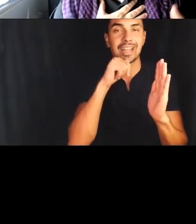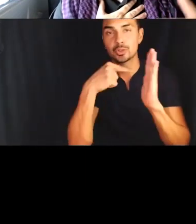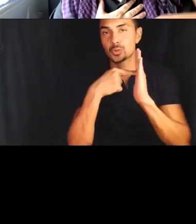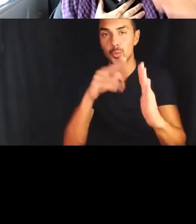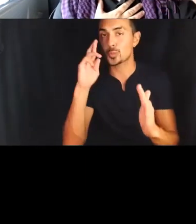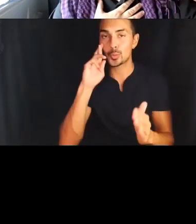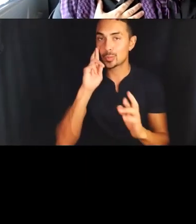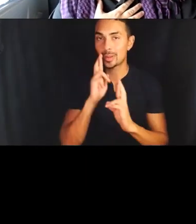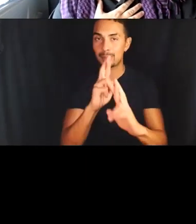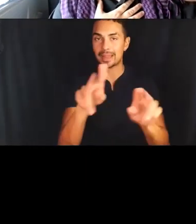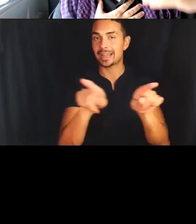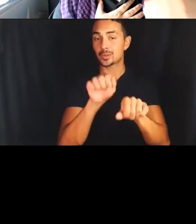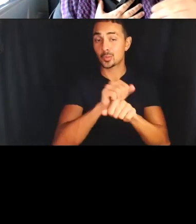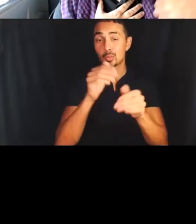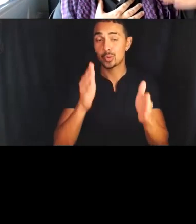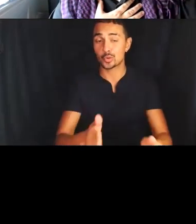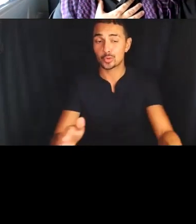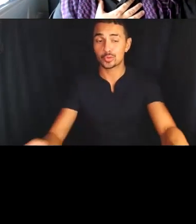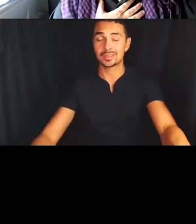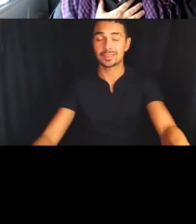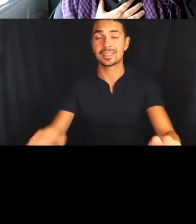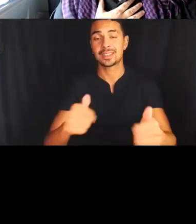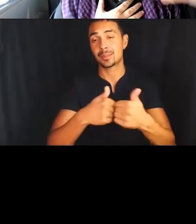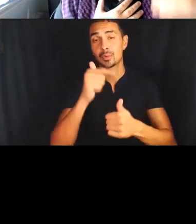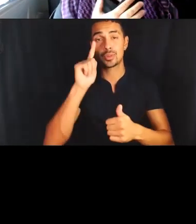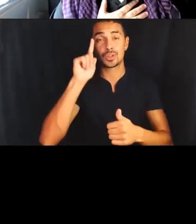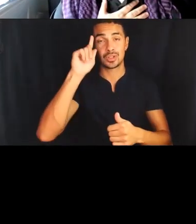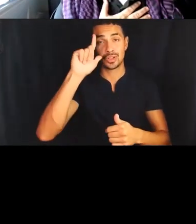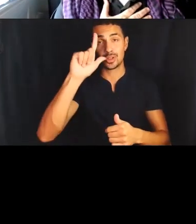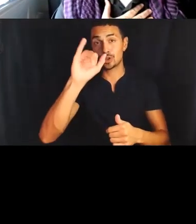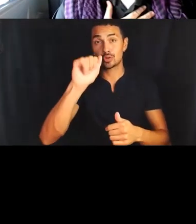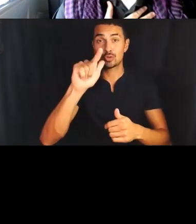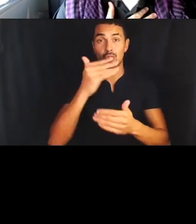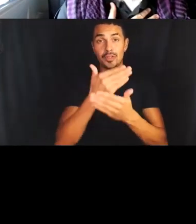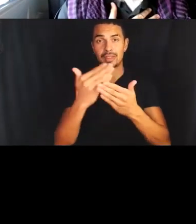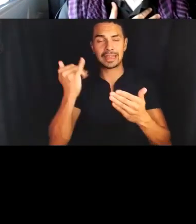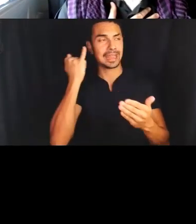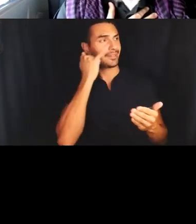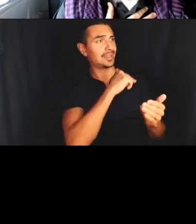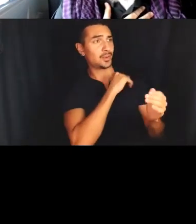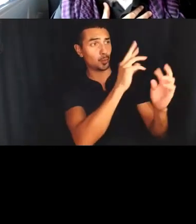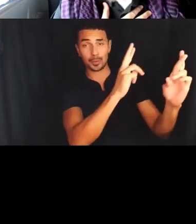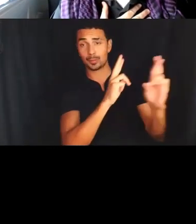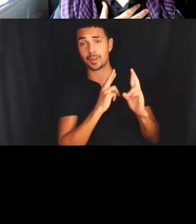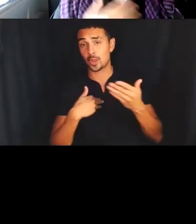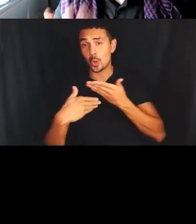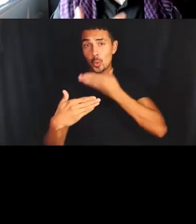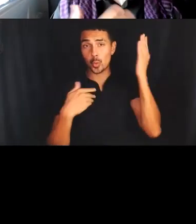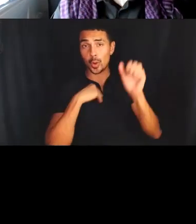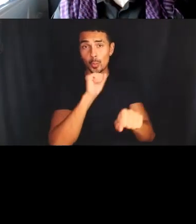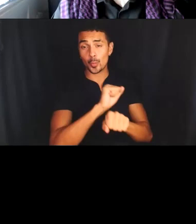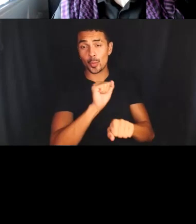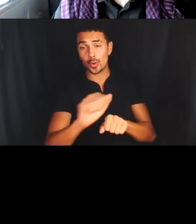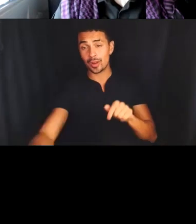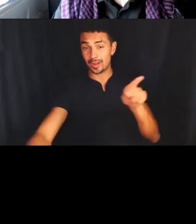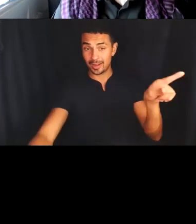And so the kind of logical thing that people were thinking is like, well, if I'm not shown respect and I'm an employee and these are my coworkers,